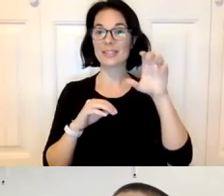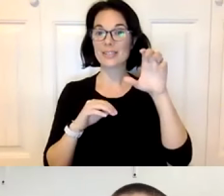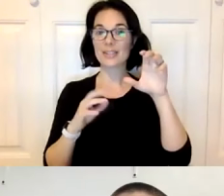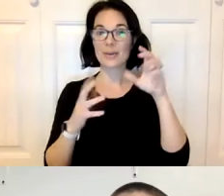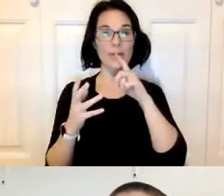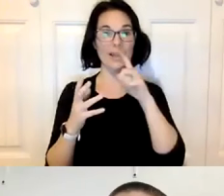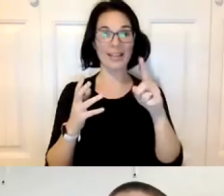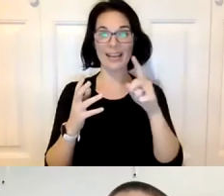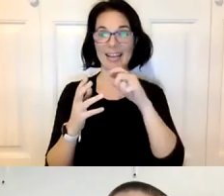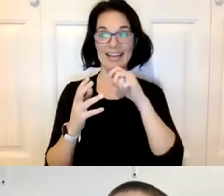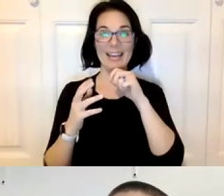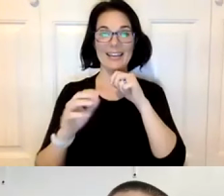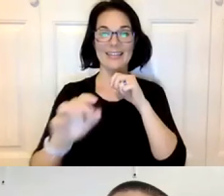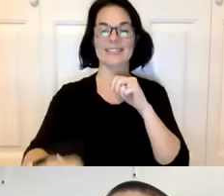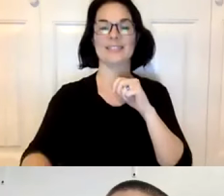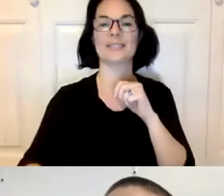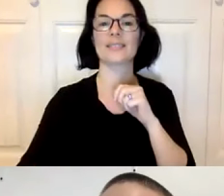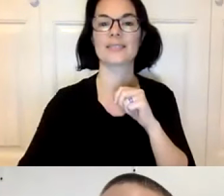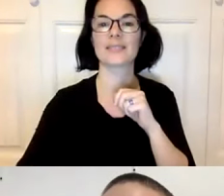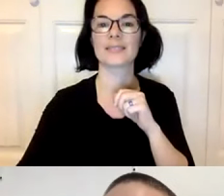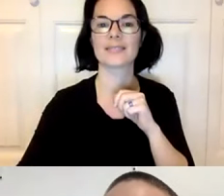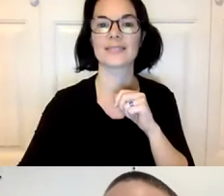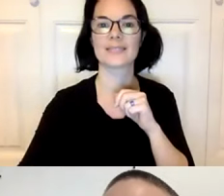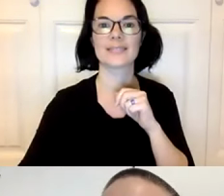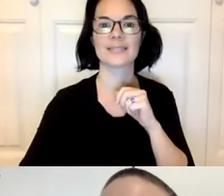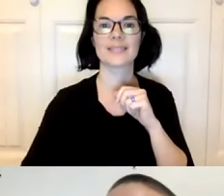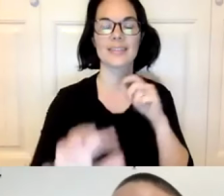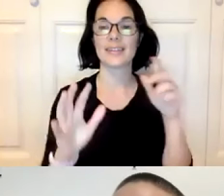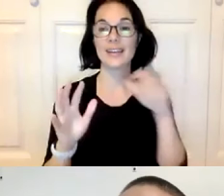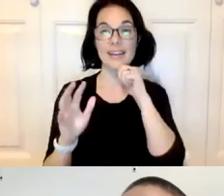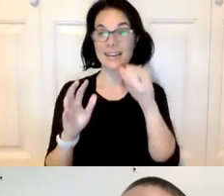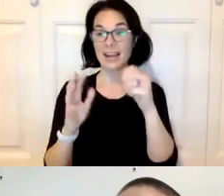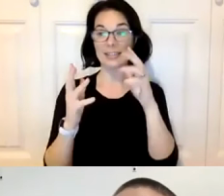Maybe that's a good segue to mental health .